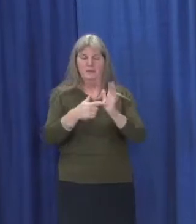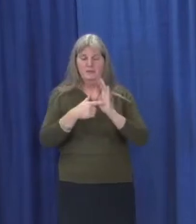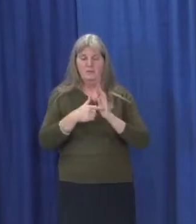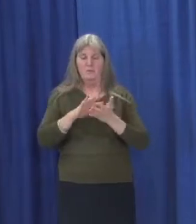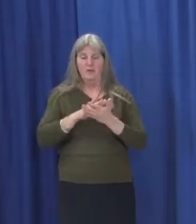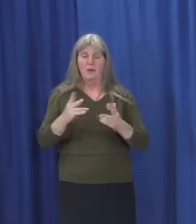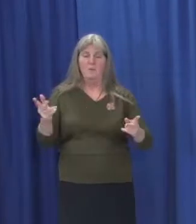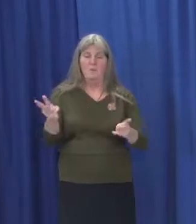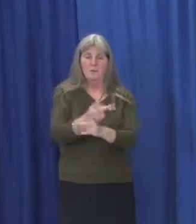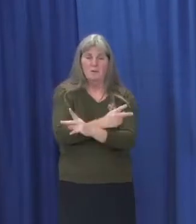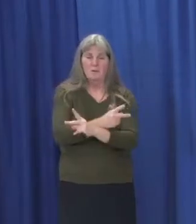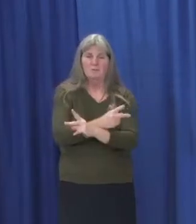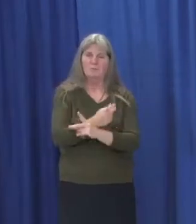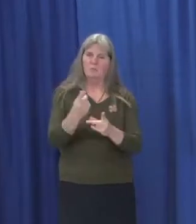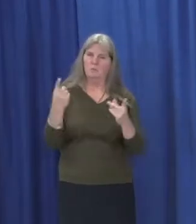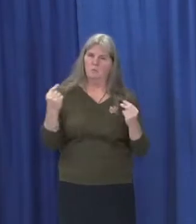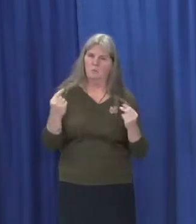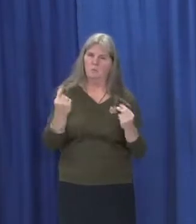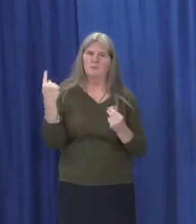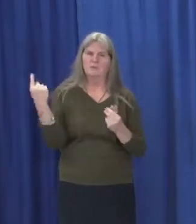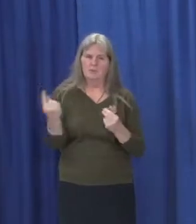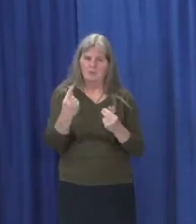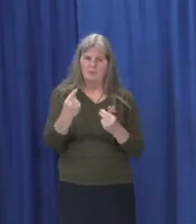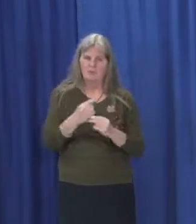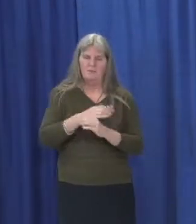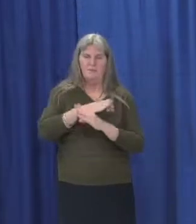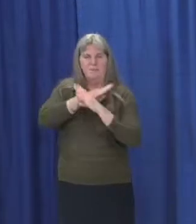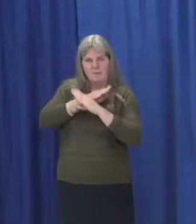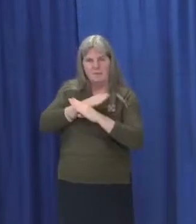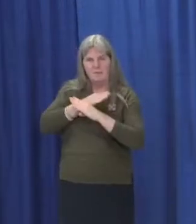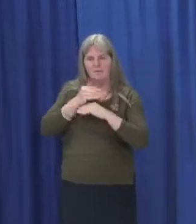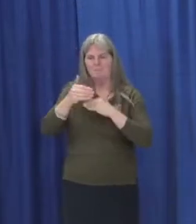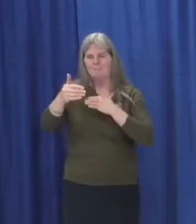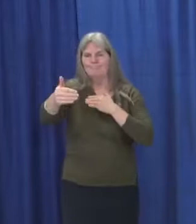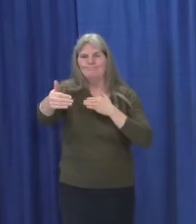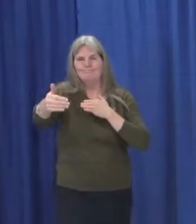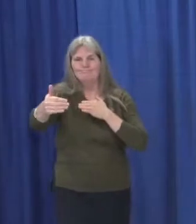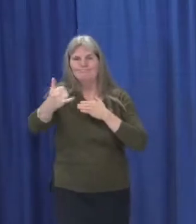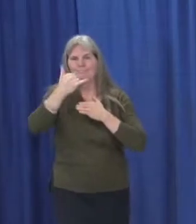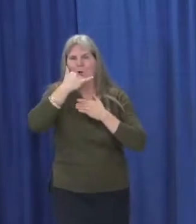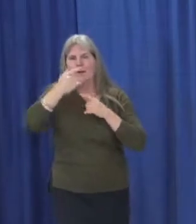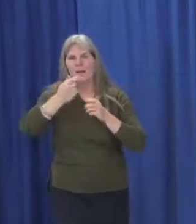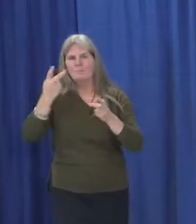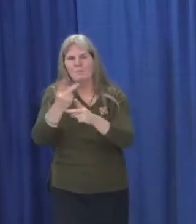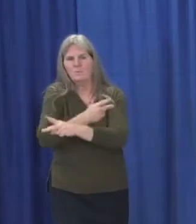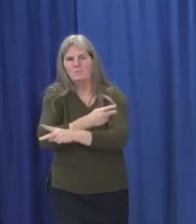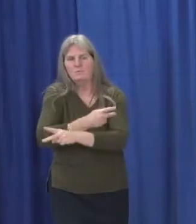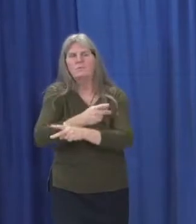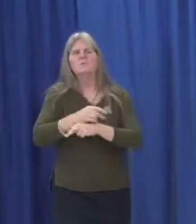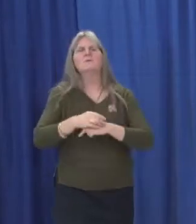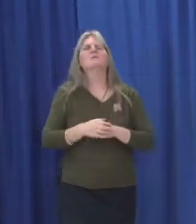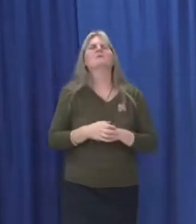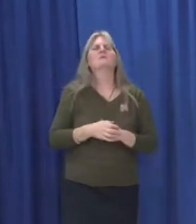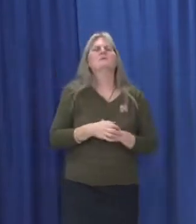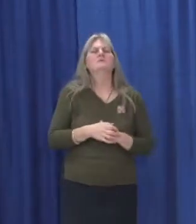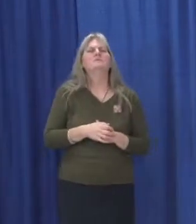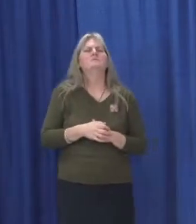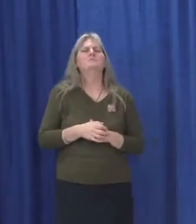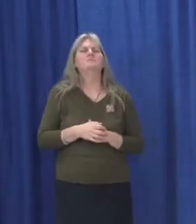We need to act now to prevent what is possible in the future.